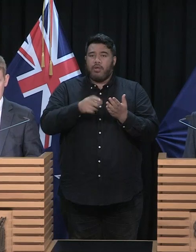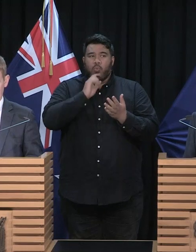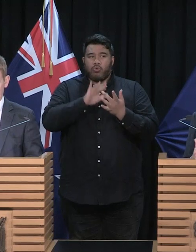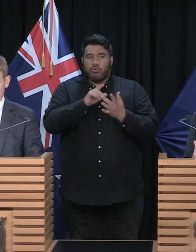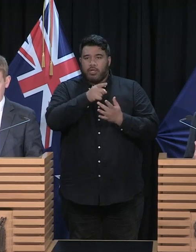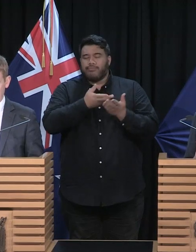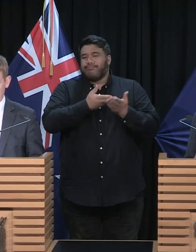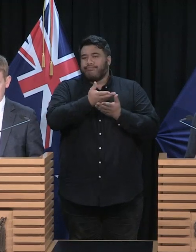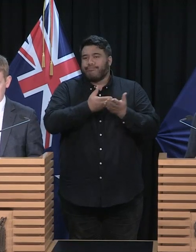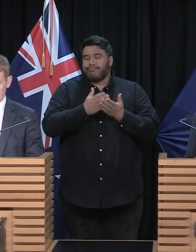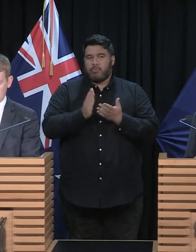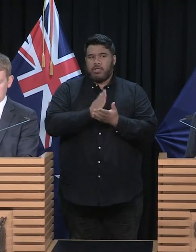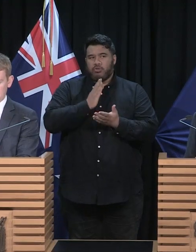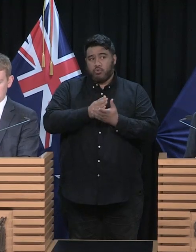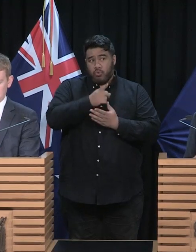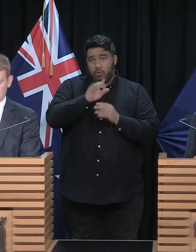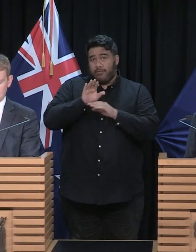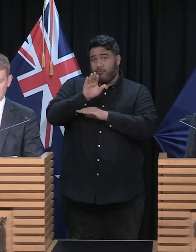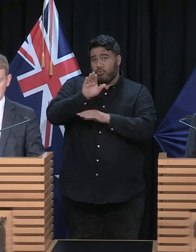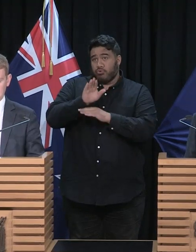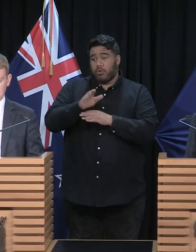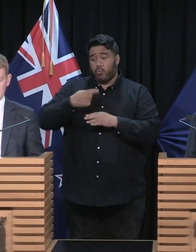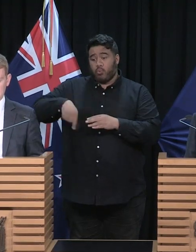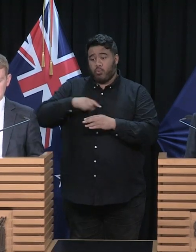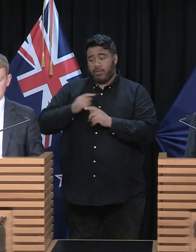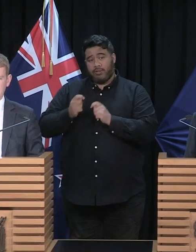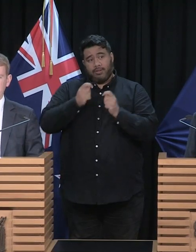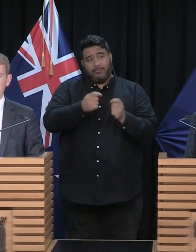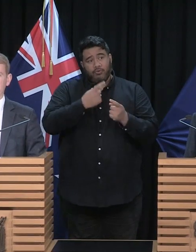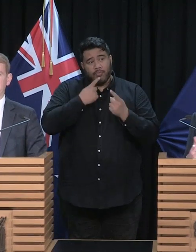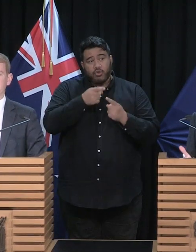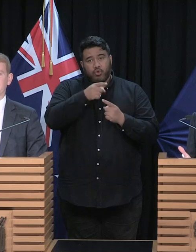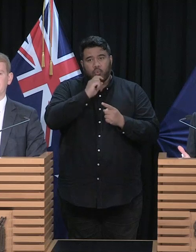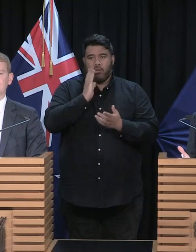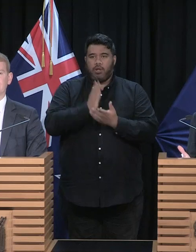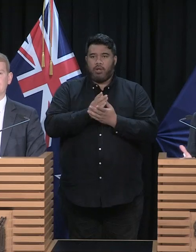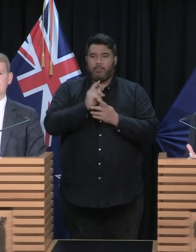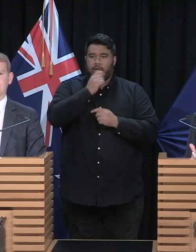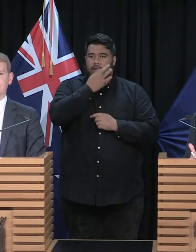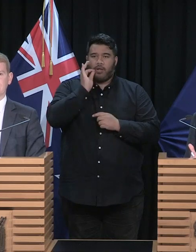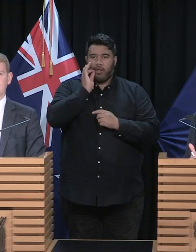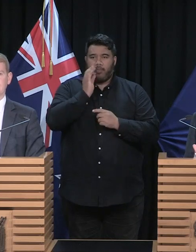the provider. The main thing we will be looking for is an